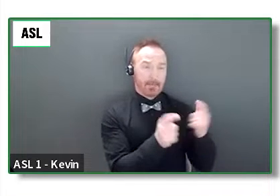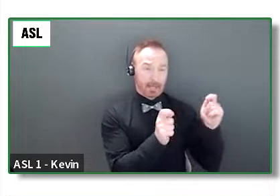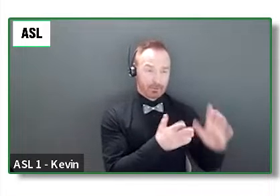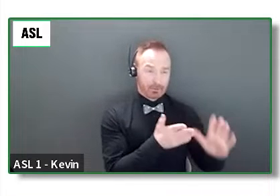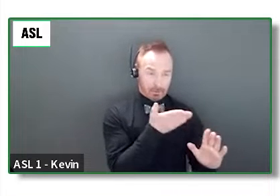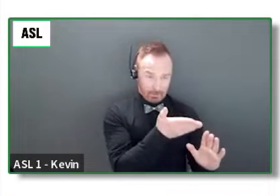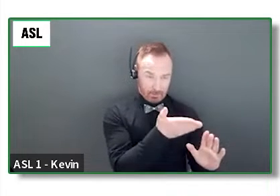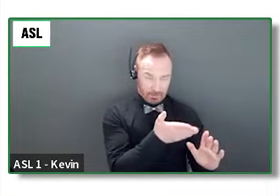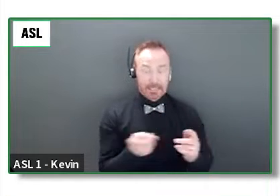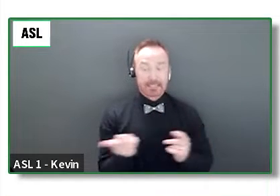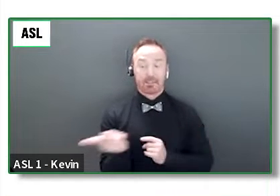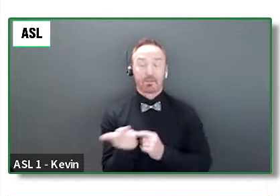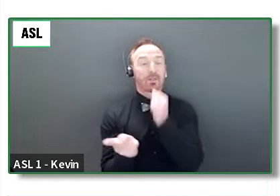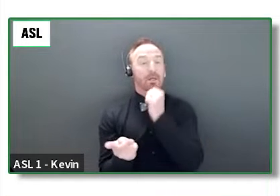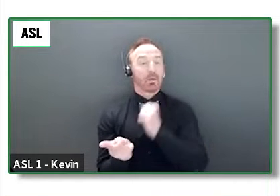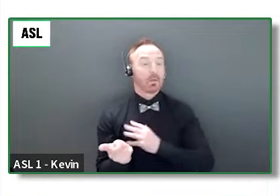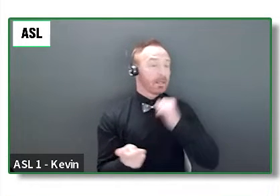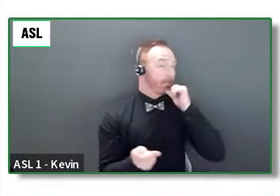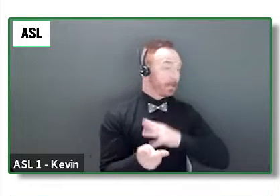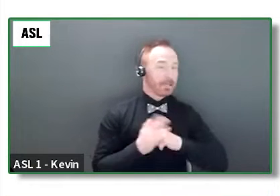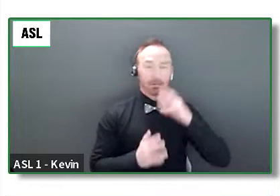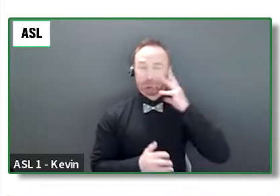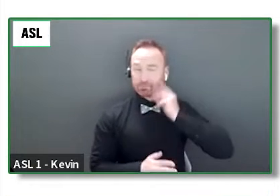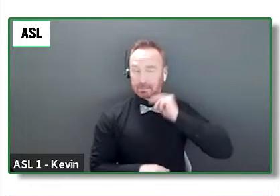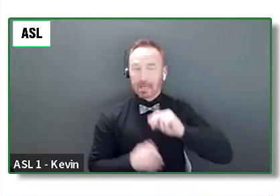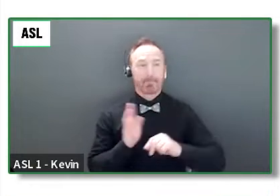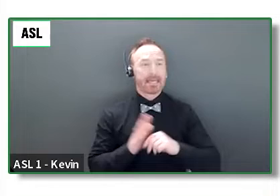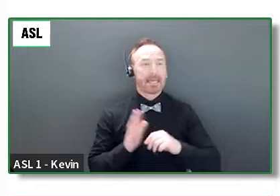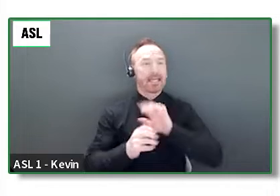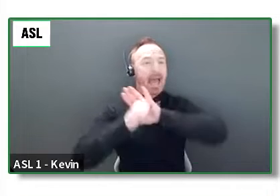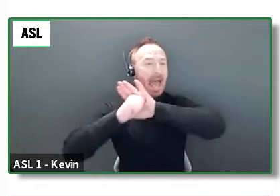of experience advocating educating and increasing access to parks and the